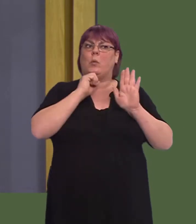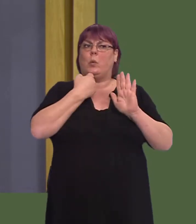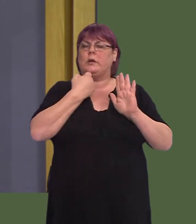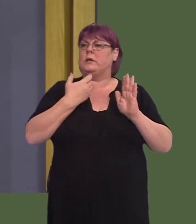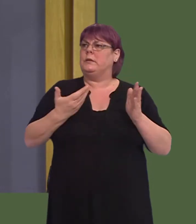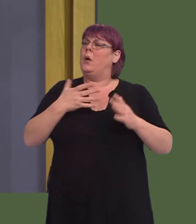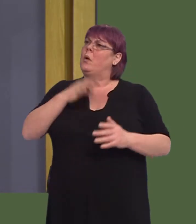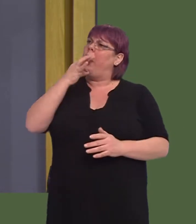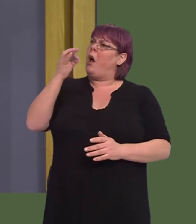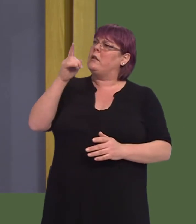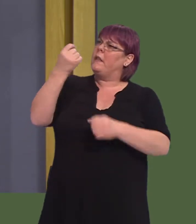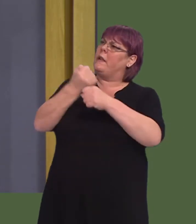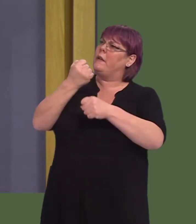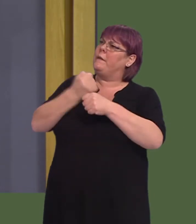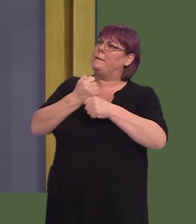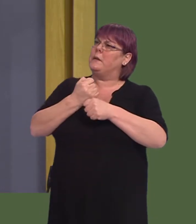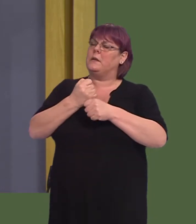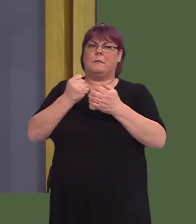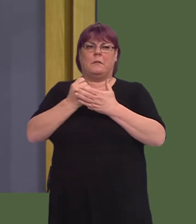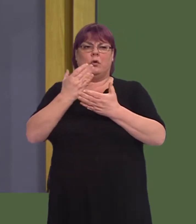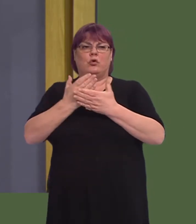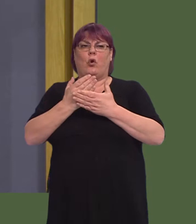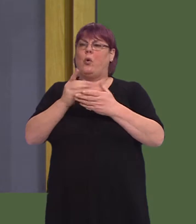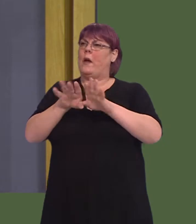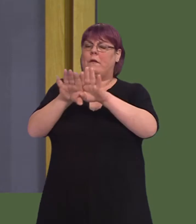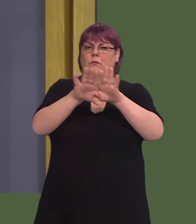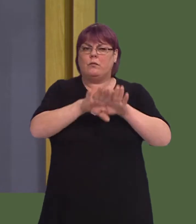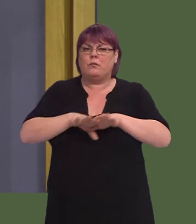to ensure that there are uniform complaints procedures, that people feel confident that